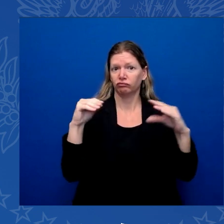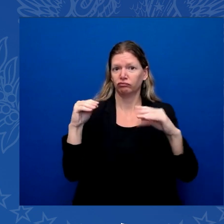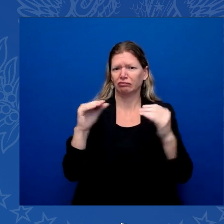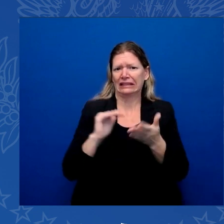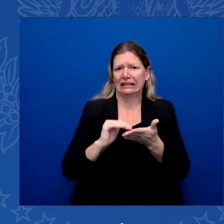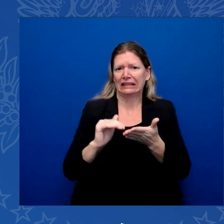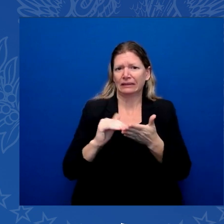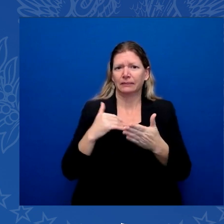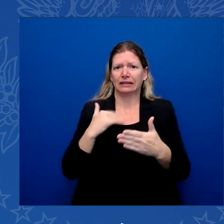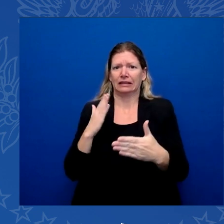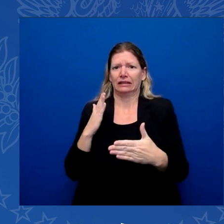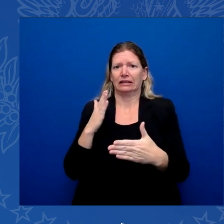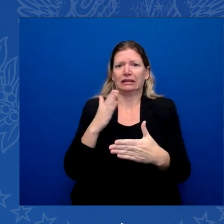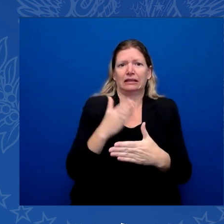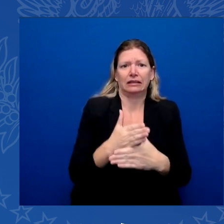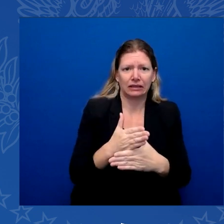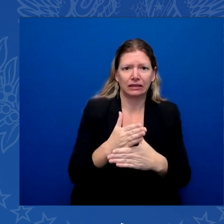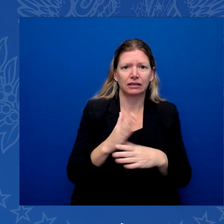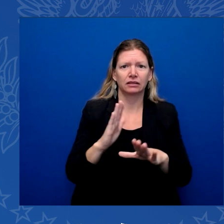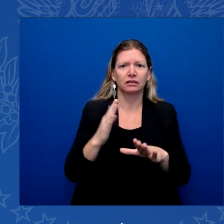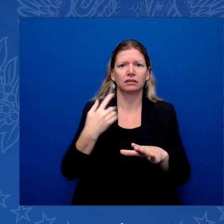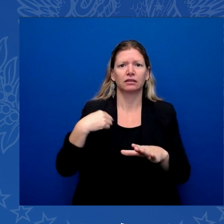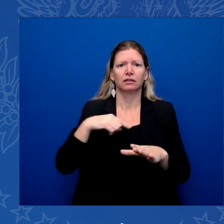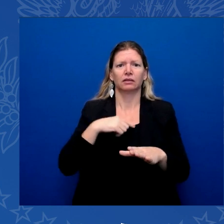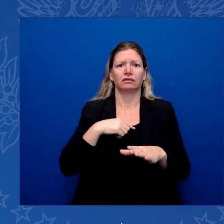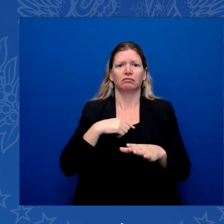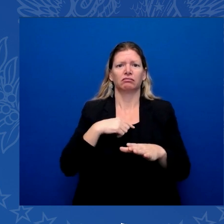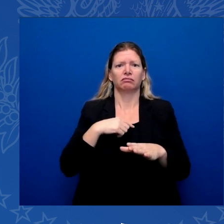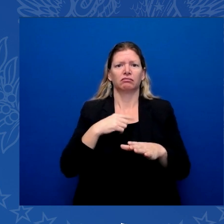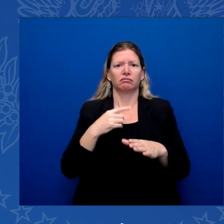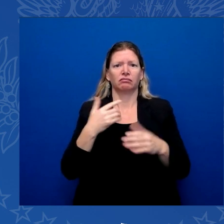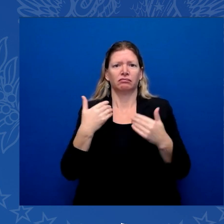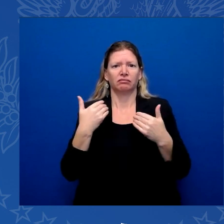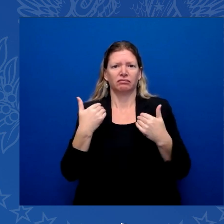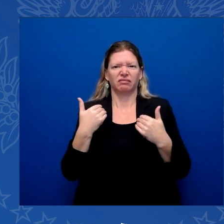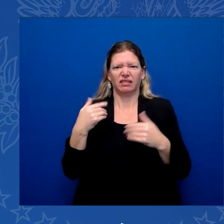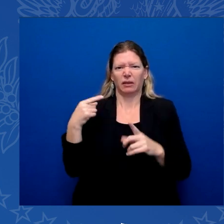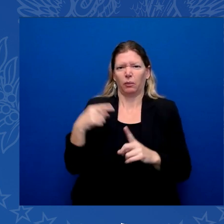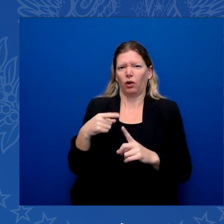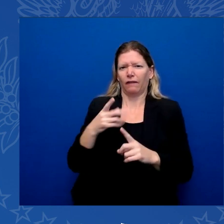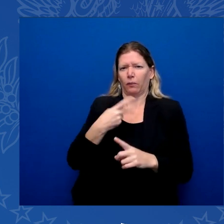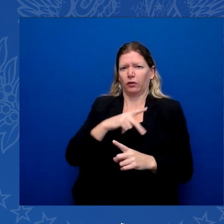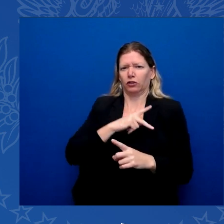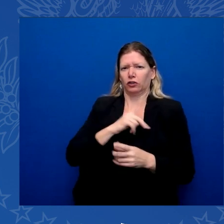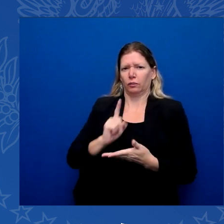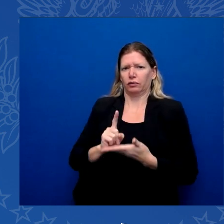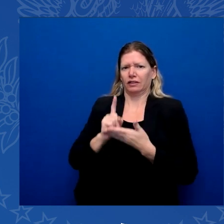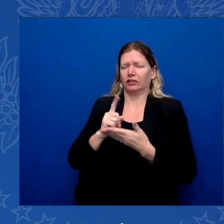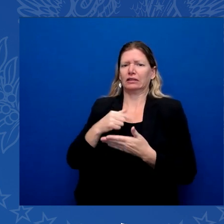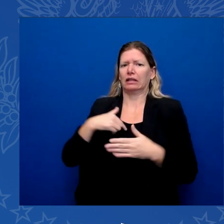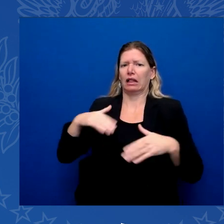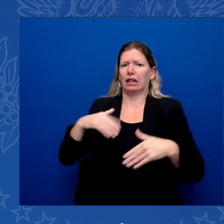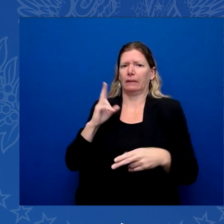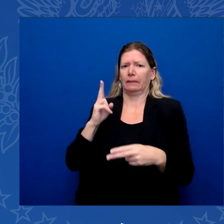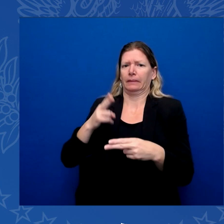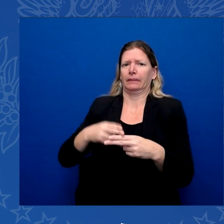I did not mention the Sheikh Mohammed of the UAE, but -- because I knew he wasn't speaking.